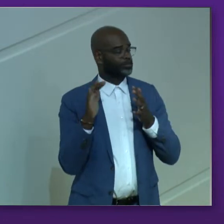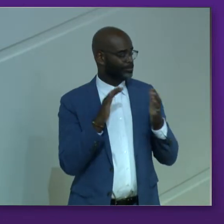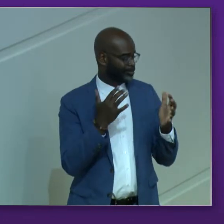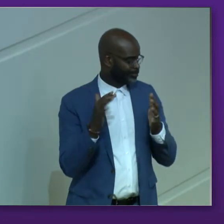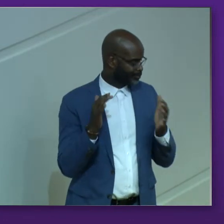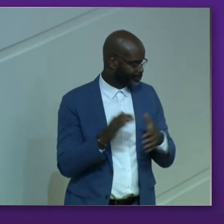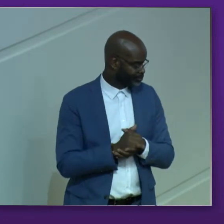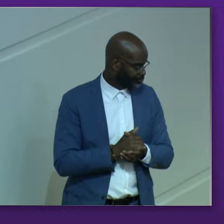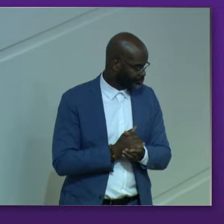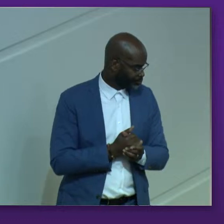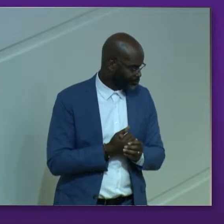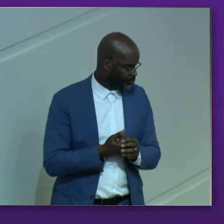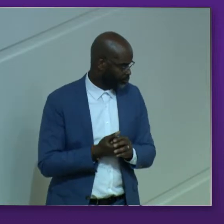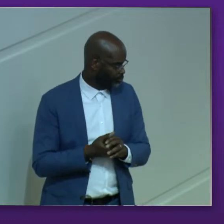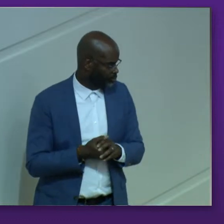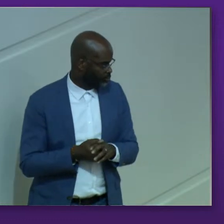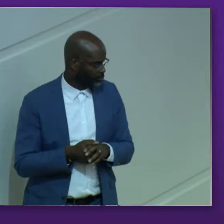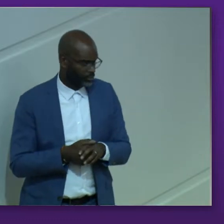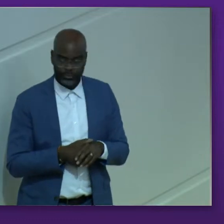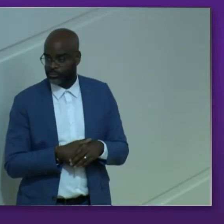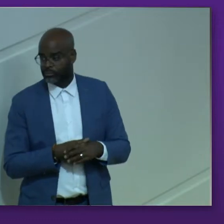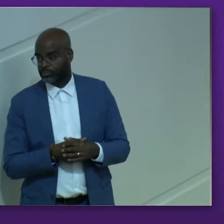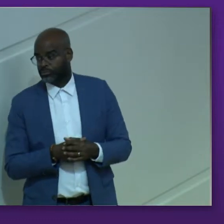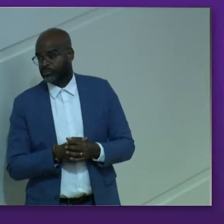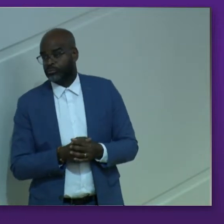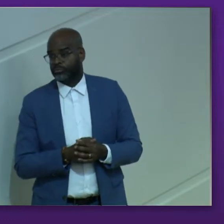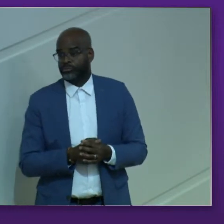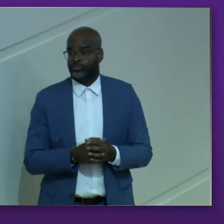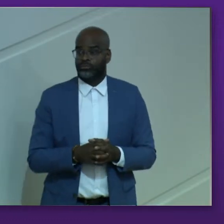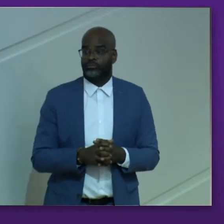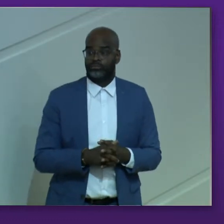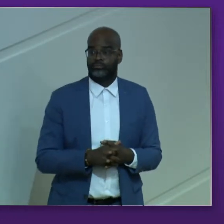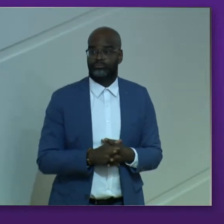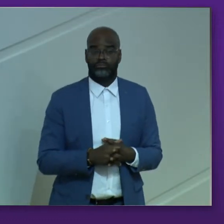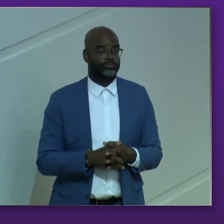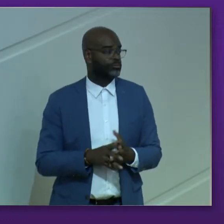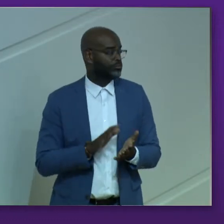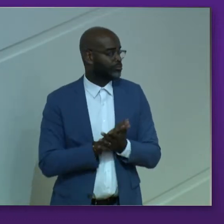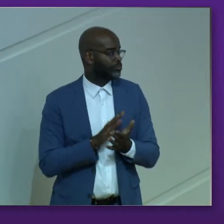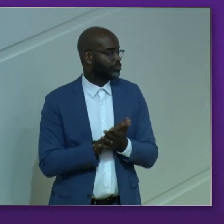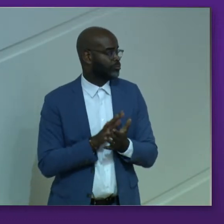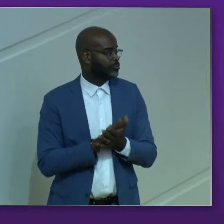MANY OF THE 2024 PART-TIME FACULTY MEMBER OF THE YEAR